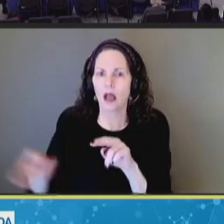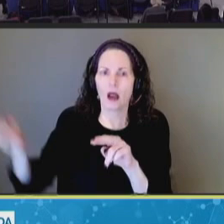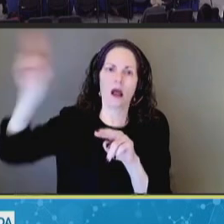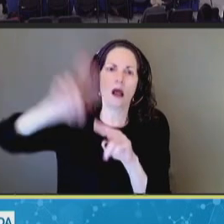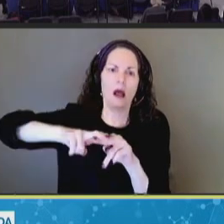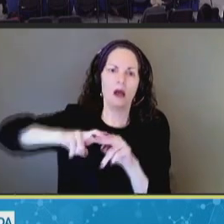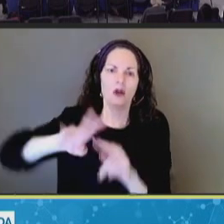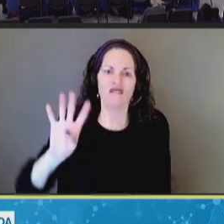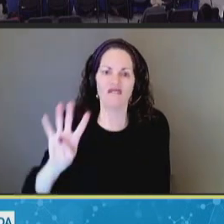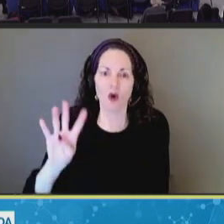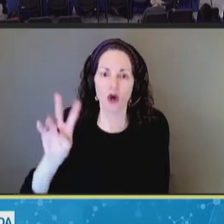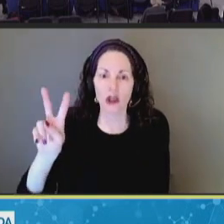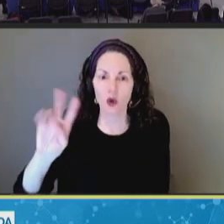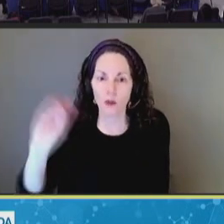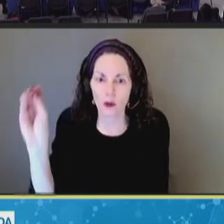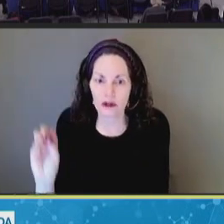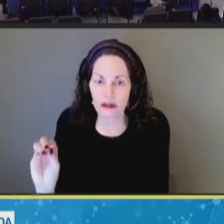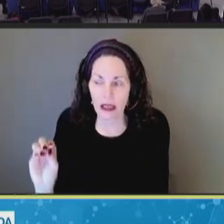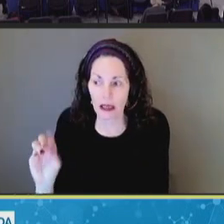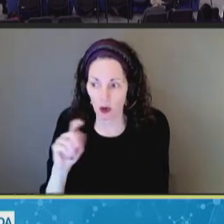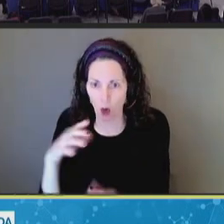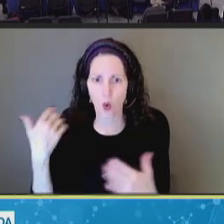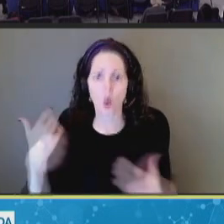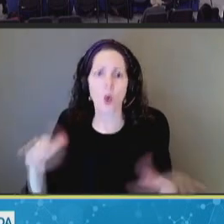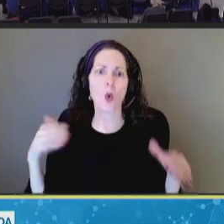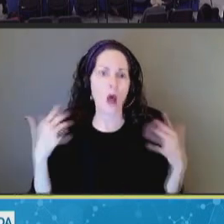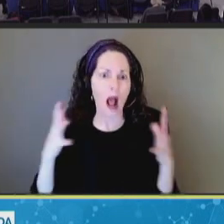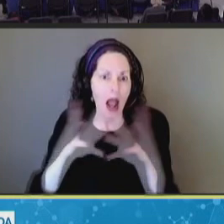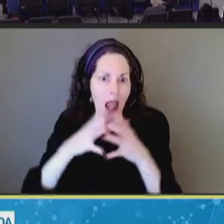So, you can see there's quite a jump in the amount of information,